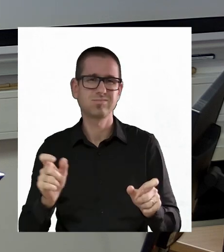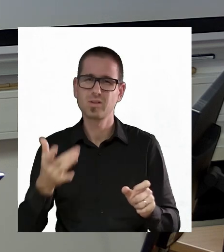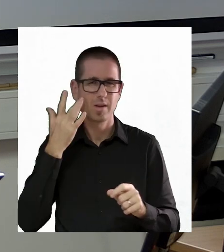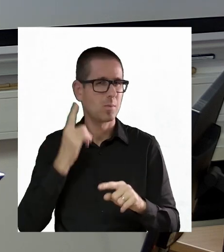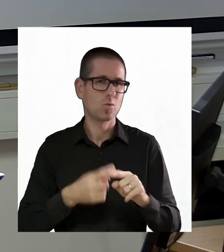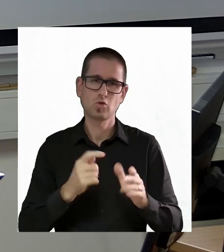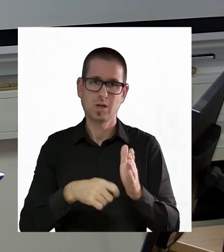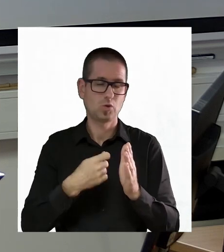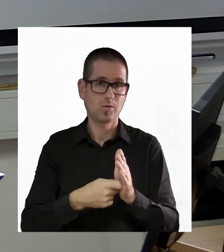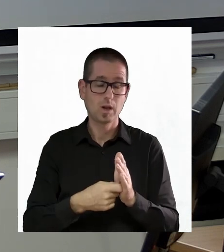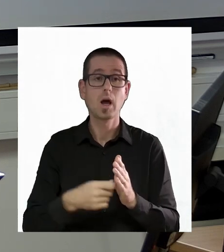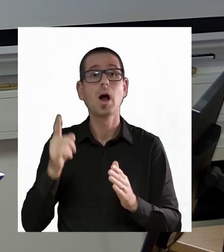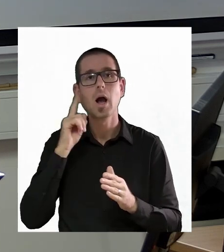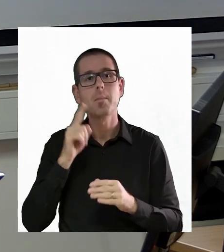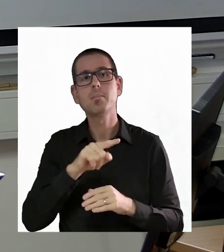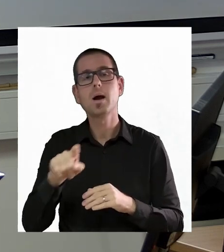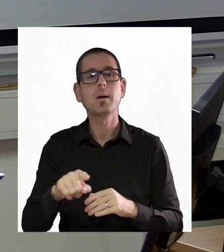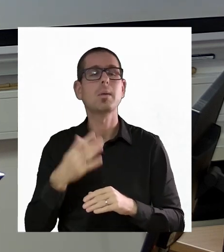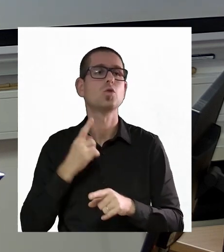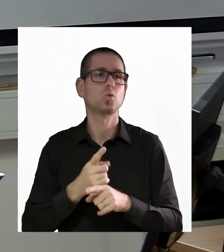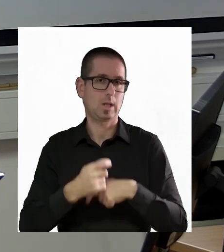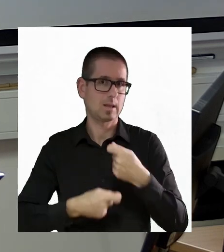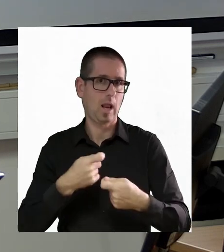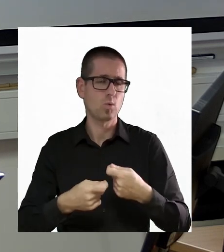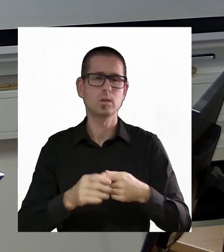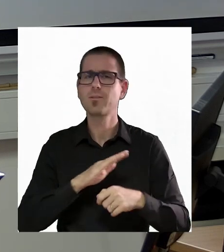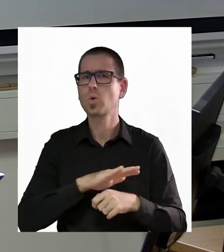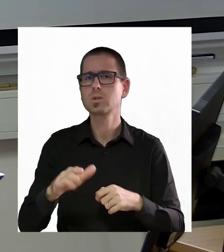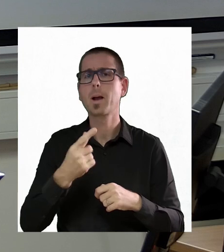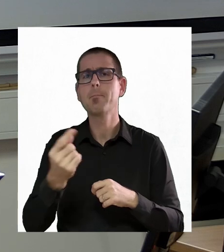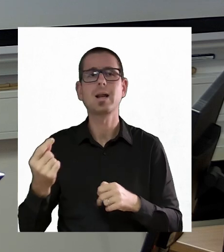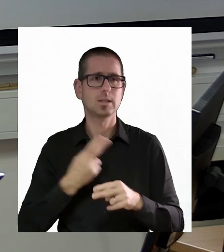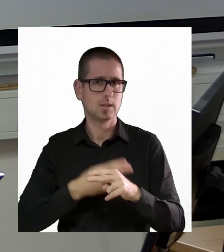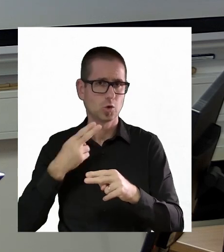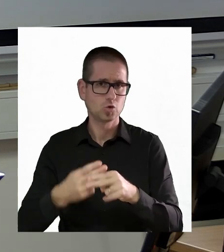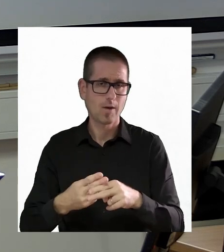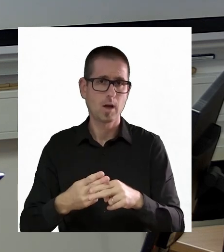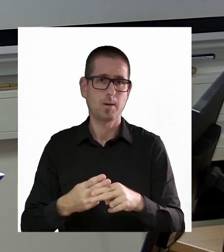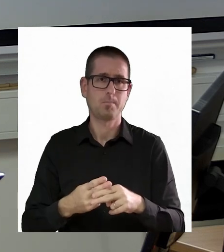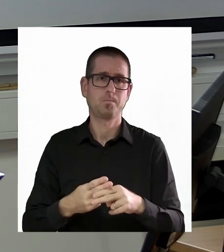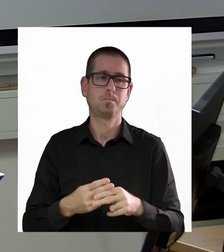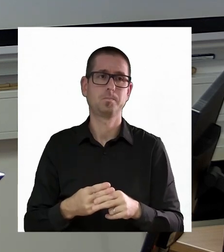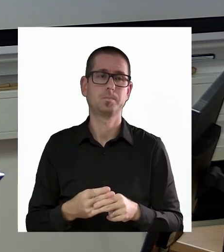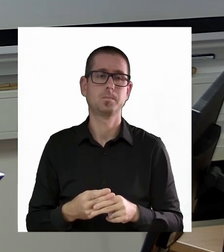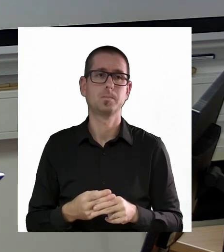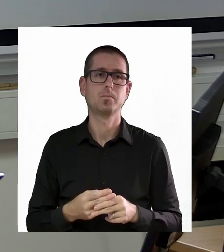Again, there were also workshops in all partner countries. I think I